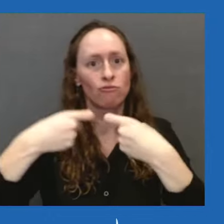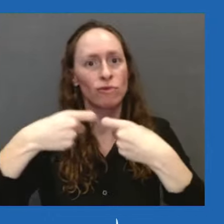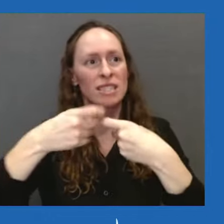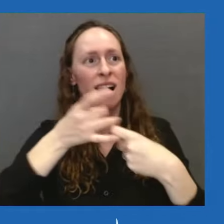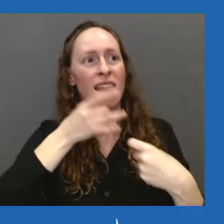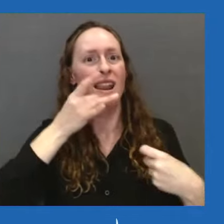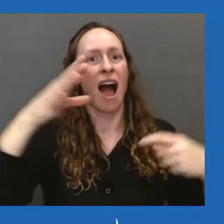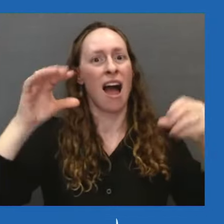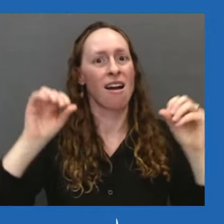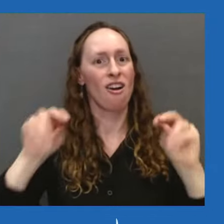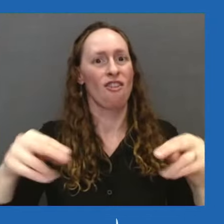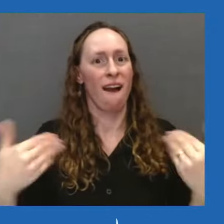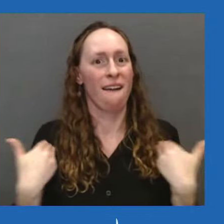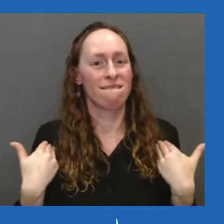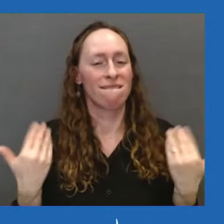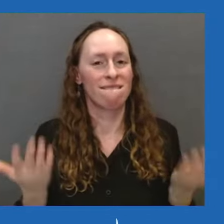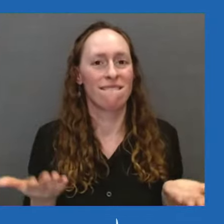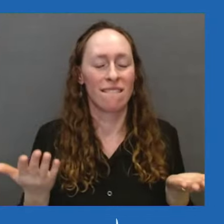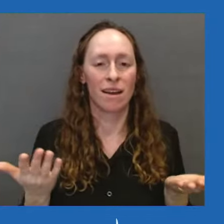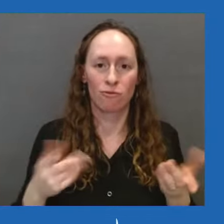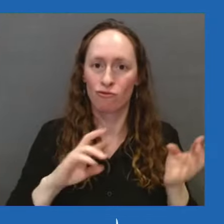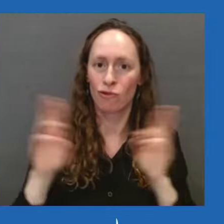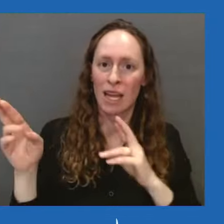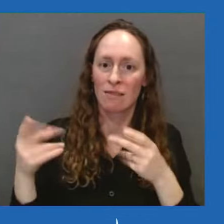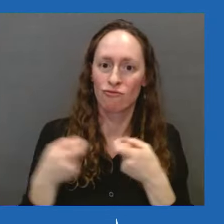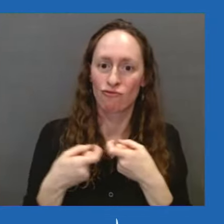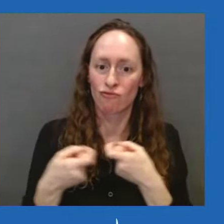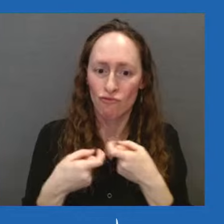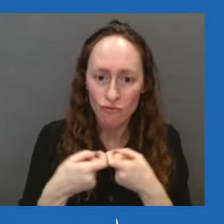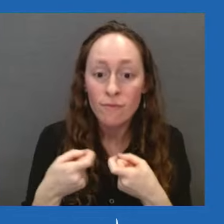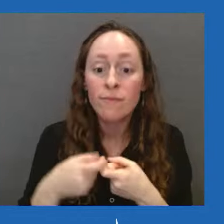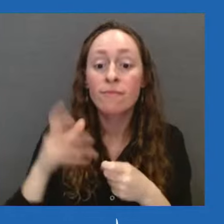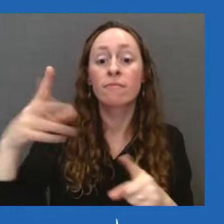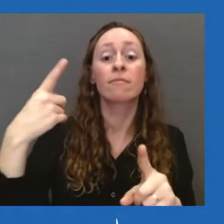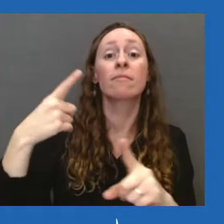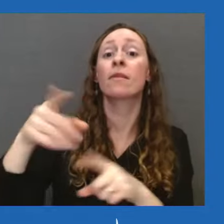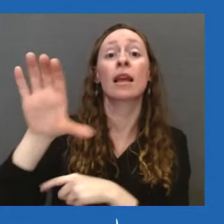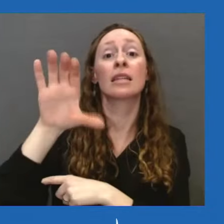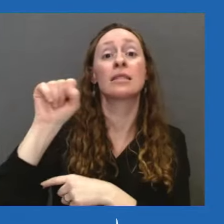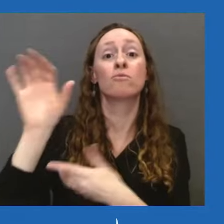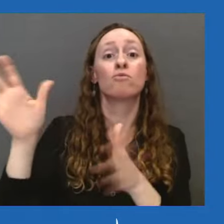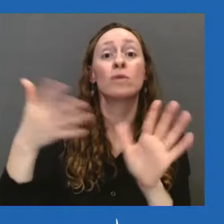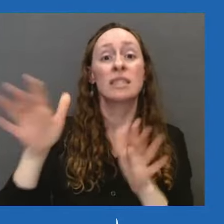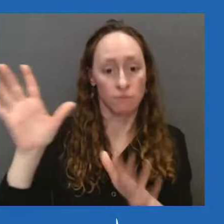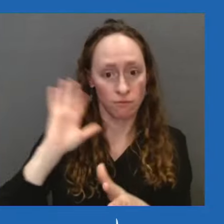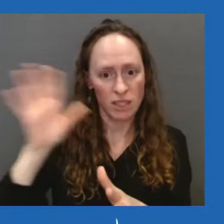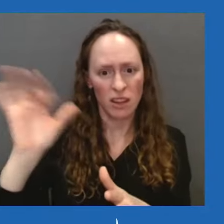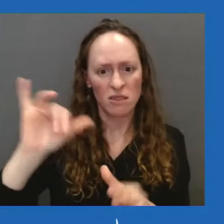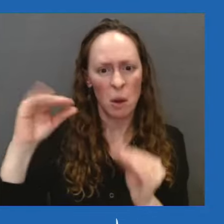the facility right here -- another $200 million, doubling its production --